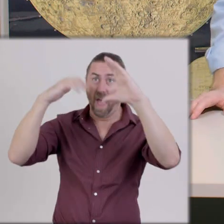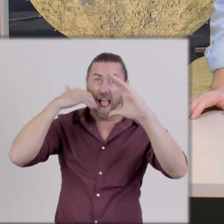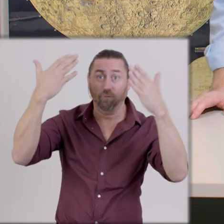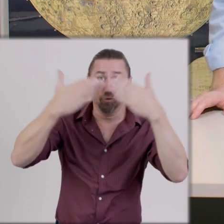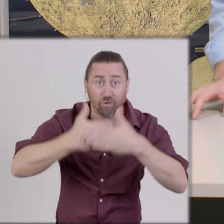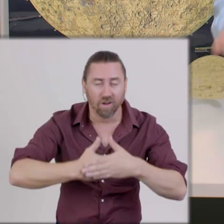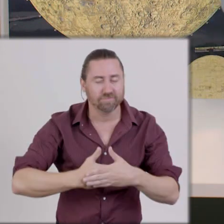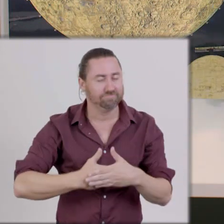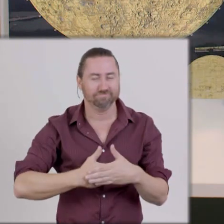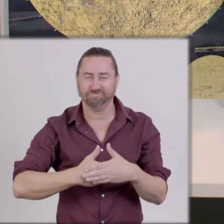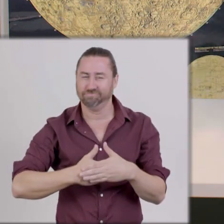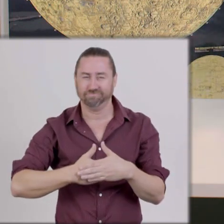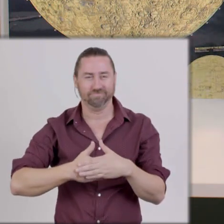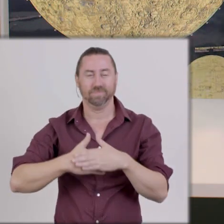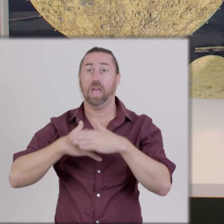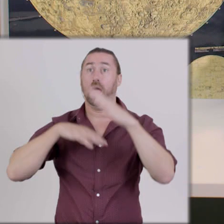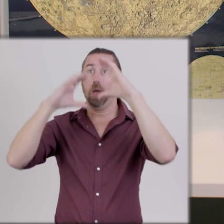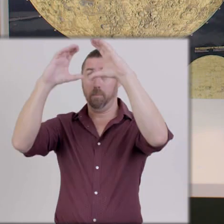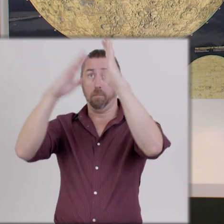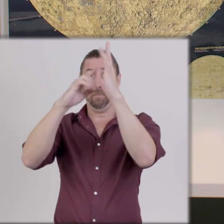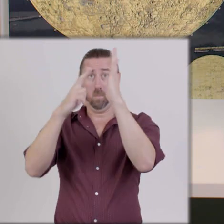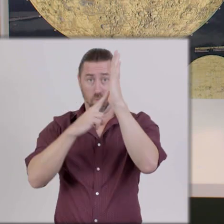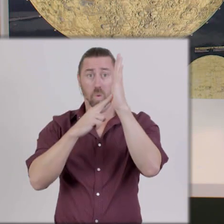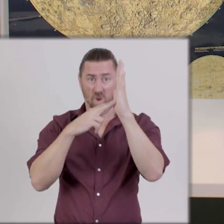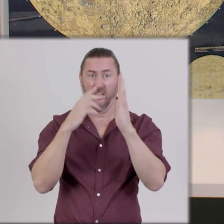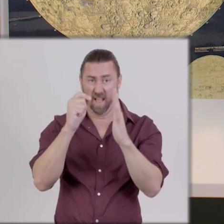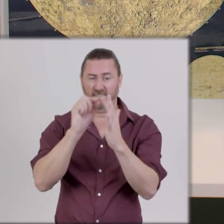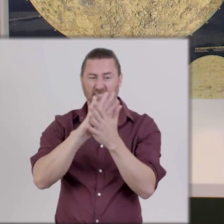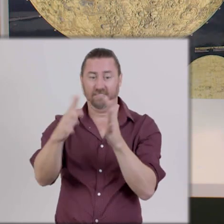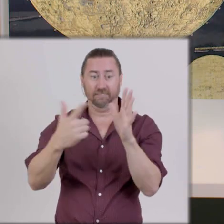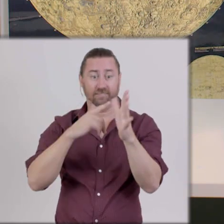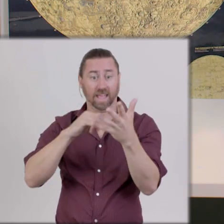That's because the moon goes through a cycle of phases. So to us,